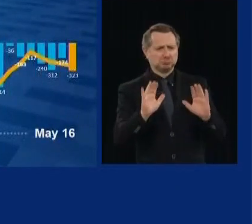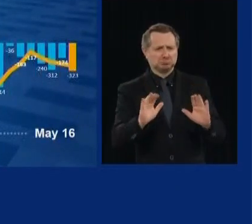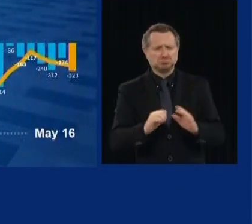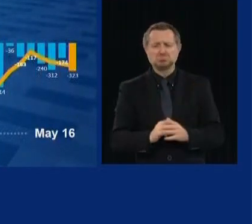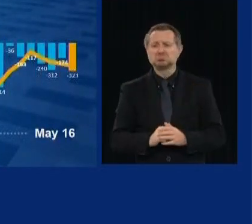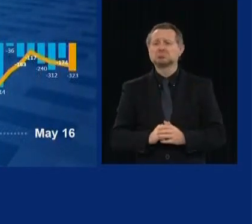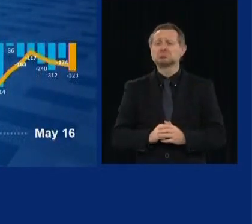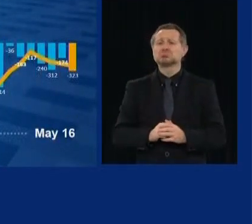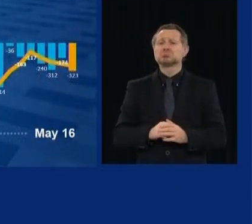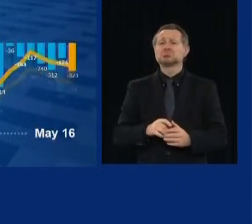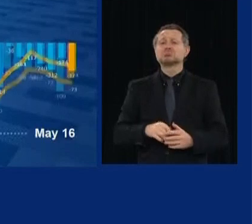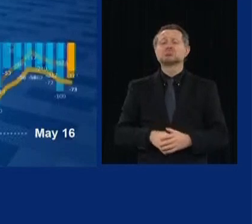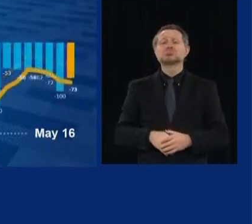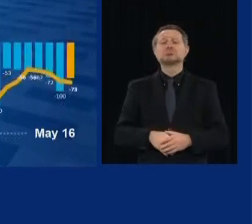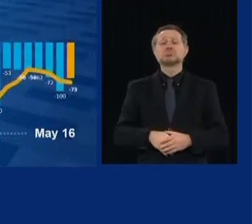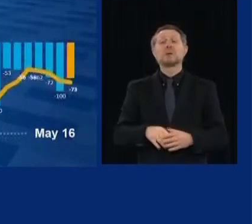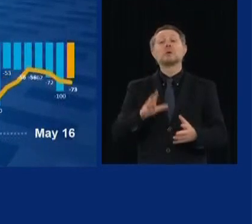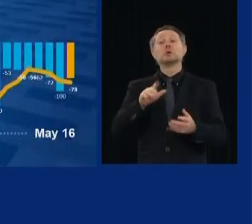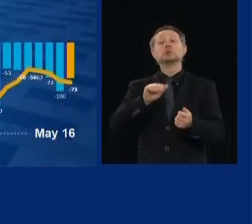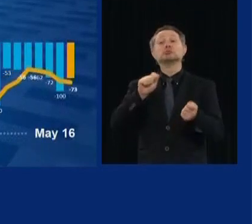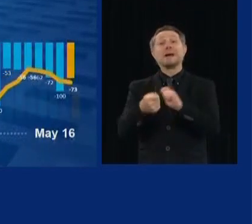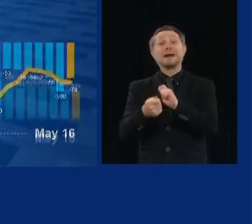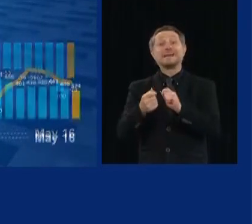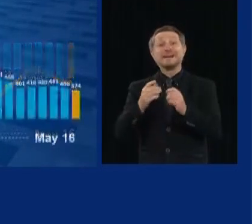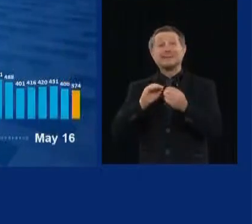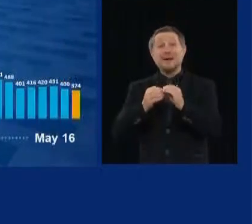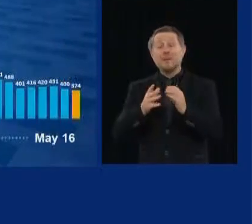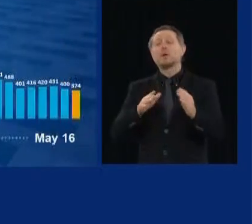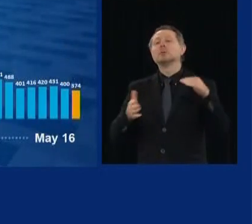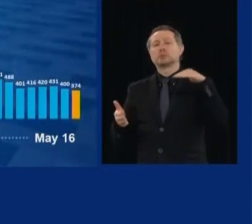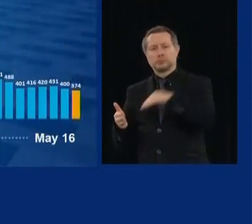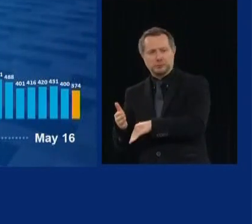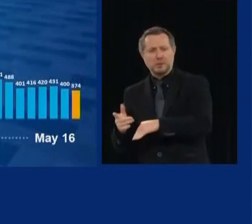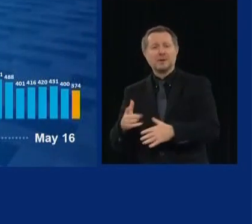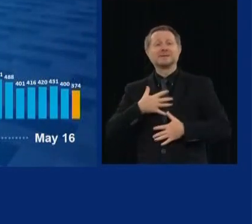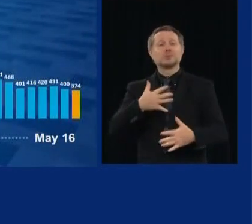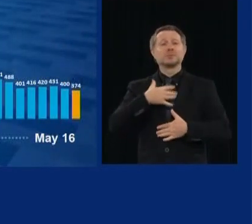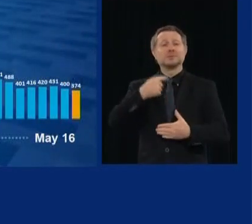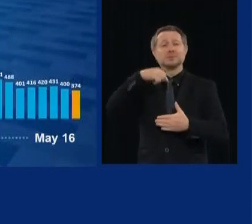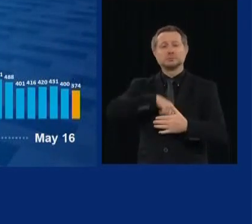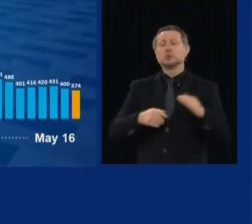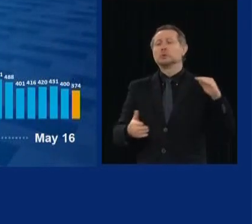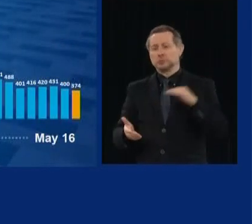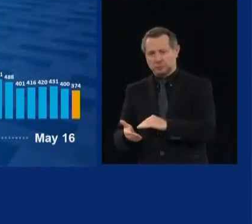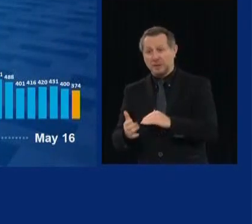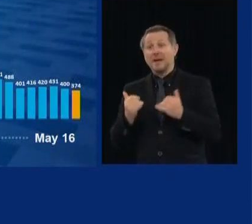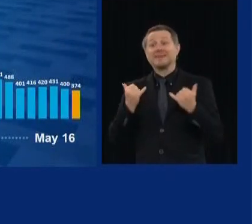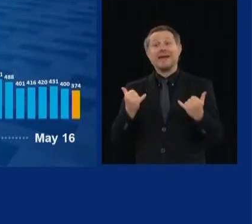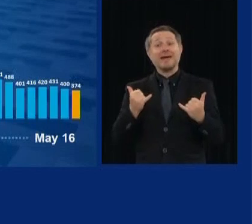UP. TOTAL HOSPITALIZATION IS DOWN.